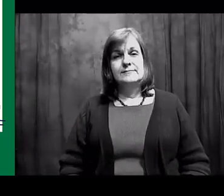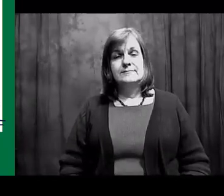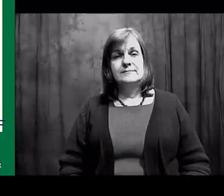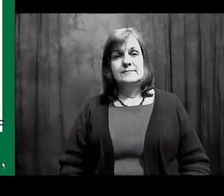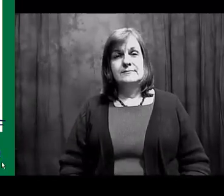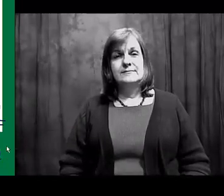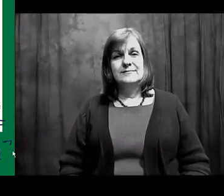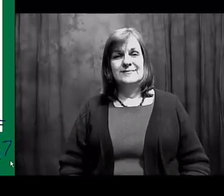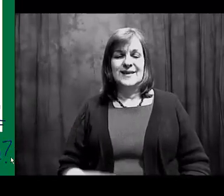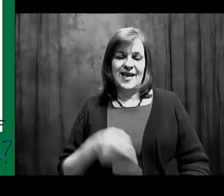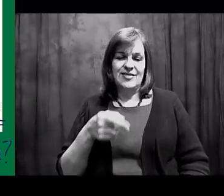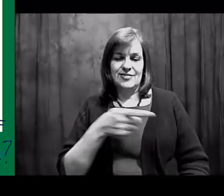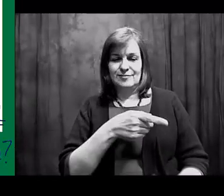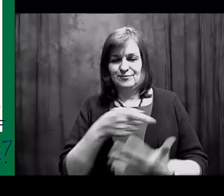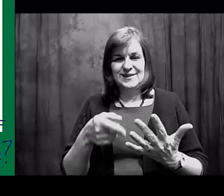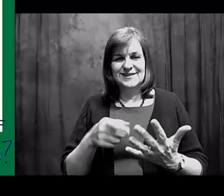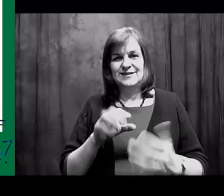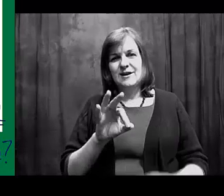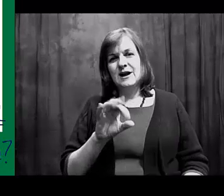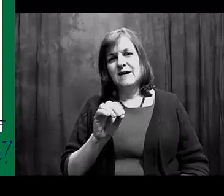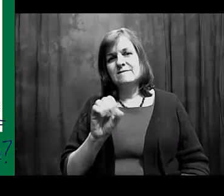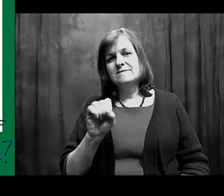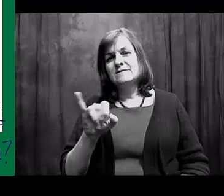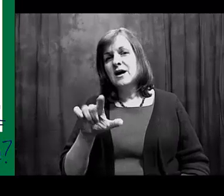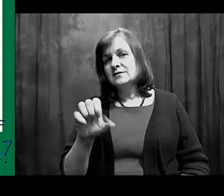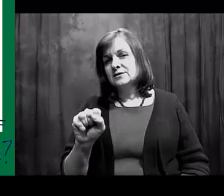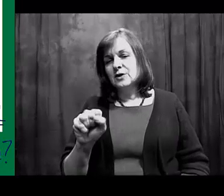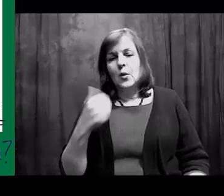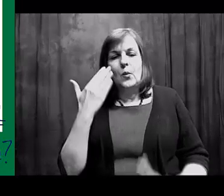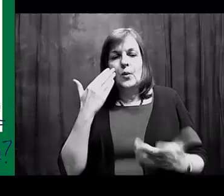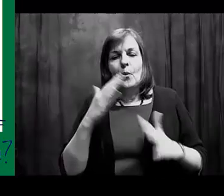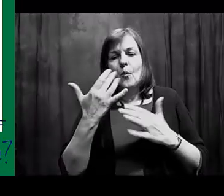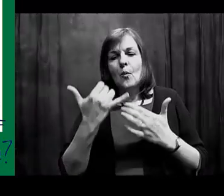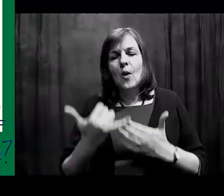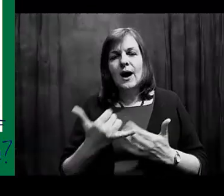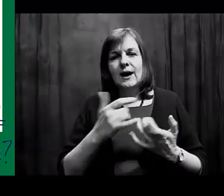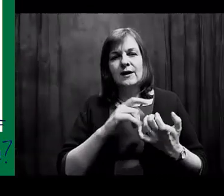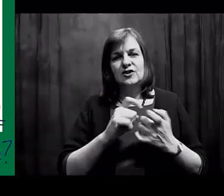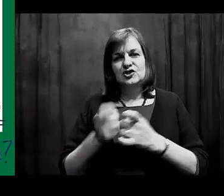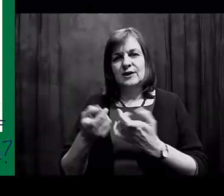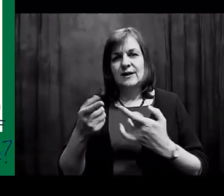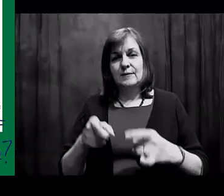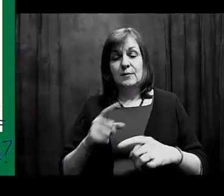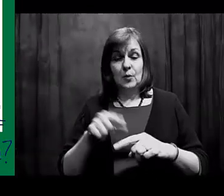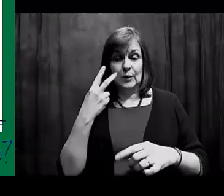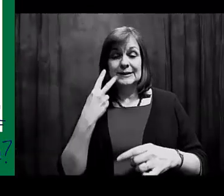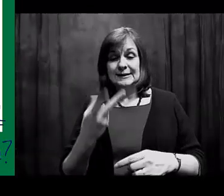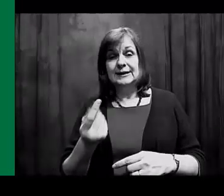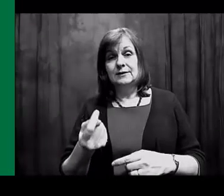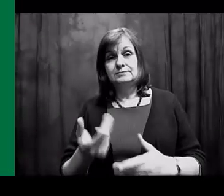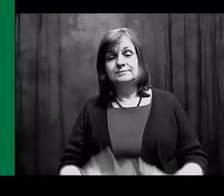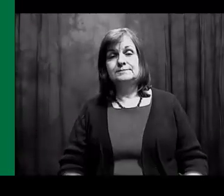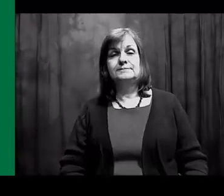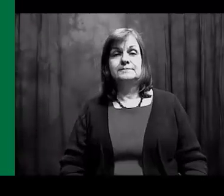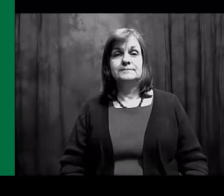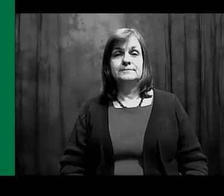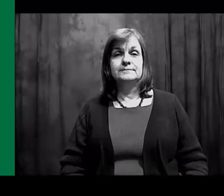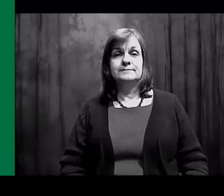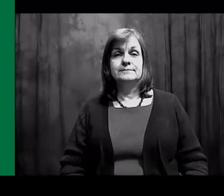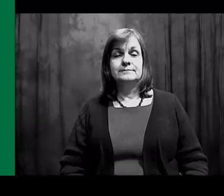so now because these are fossil shells we don't know why they may have shifted in this direction but we certainly see it